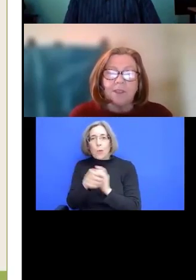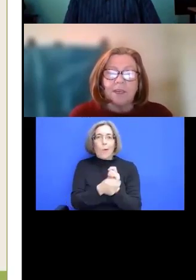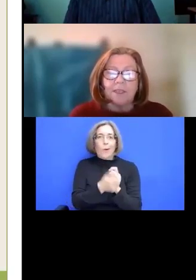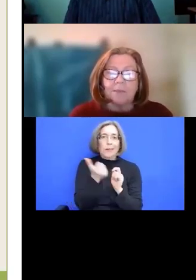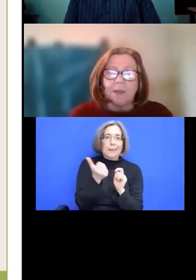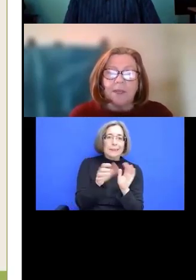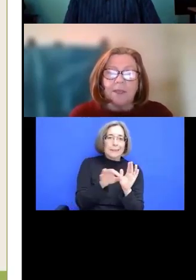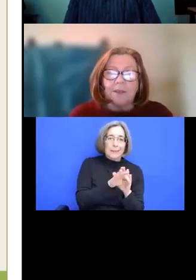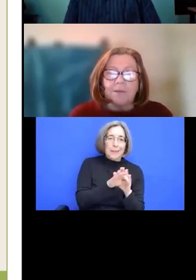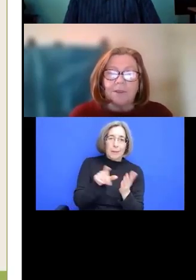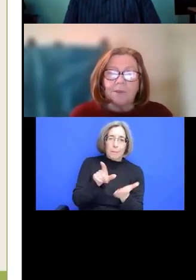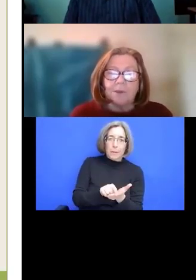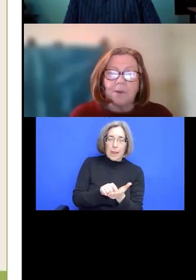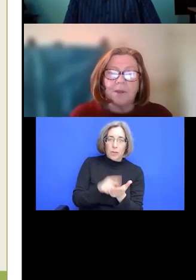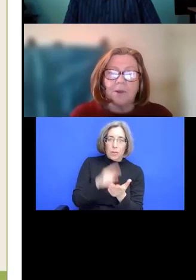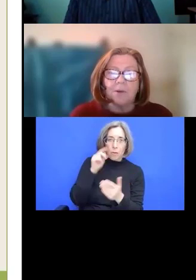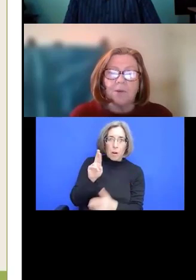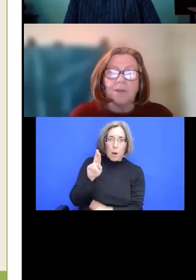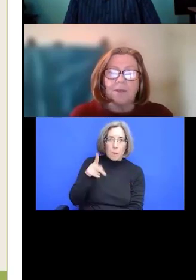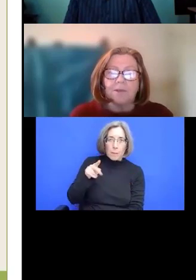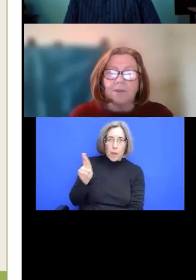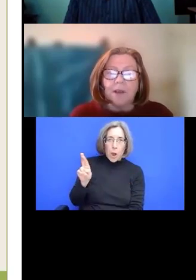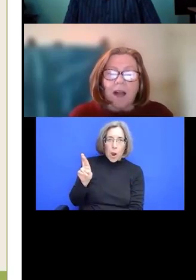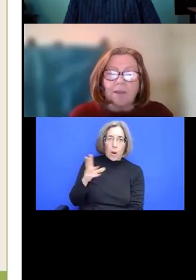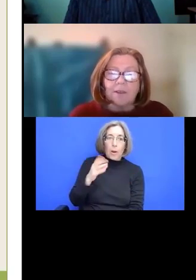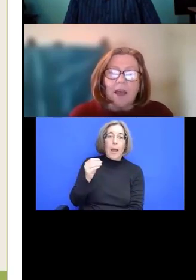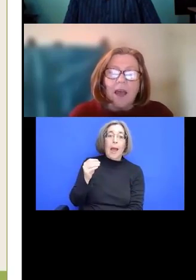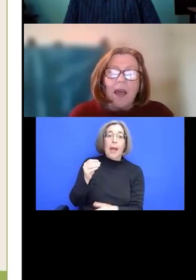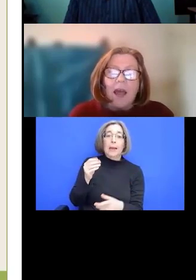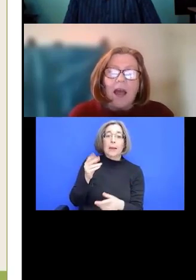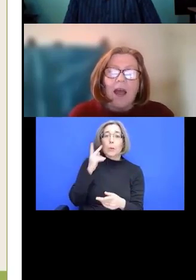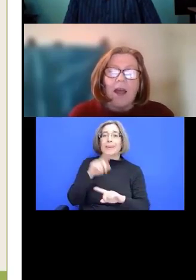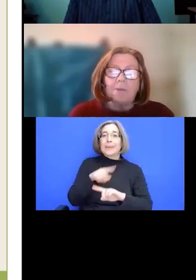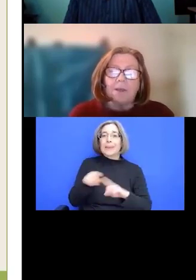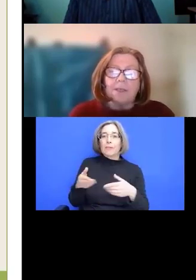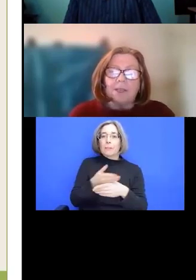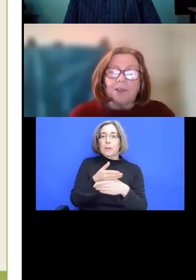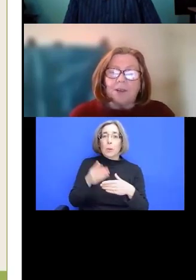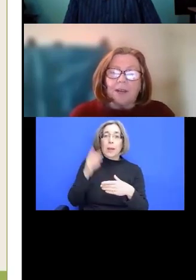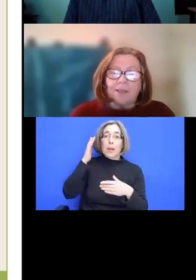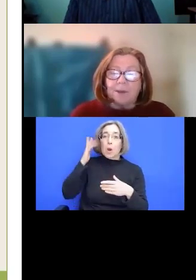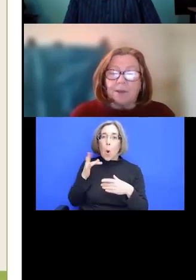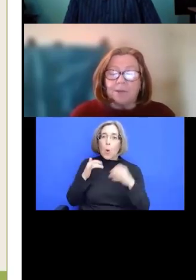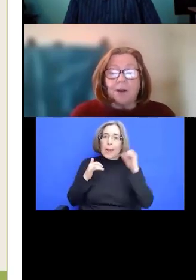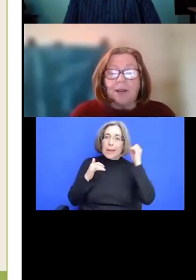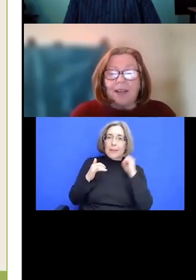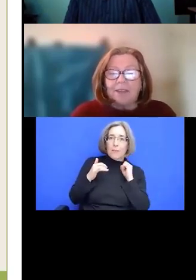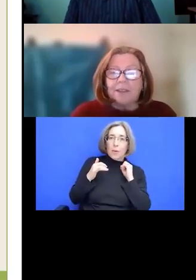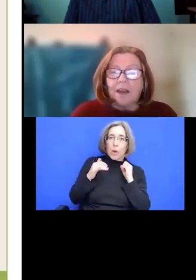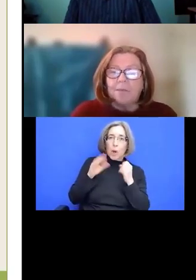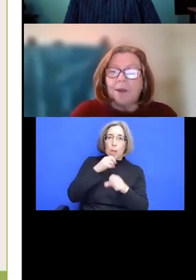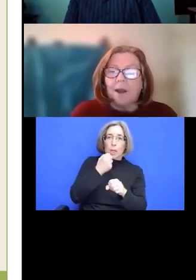and explaining the difference between the gold and silver locks. I'm going to let you guys, because we're running out of time,